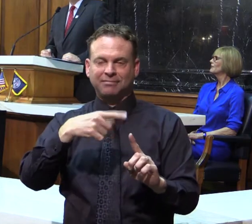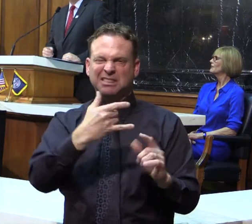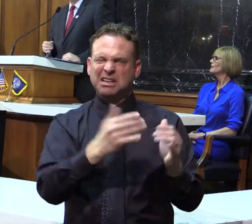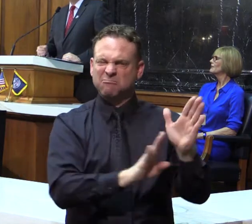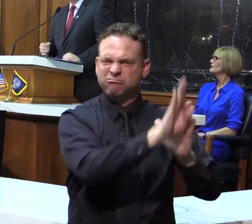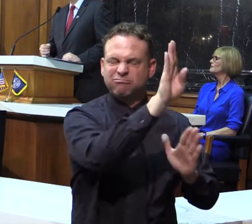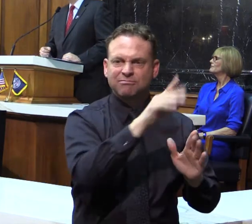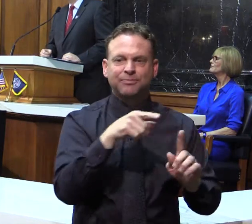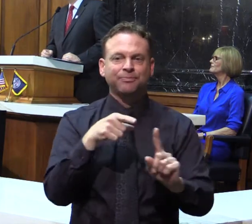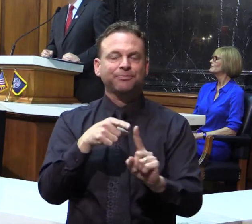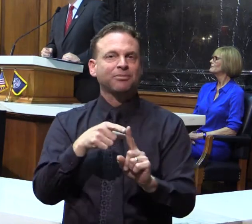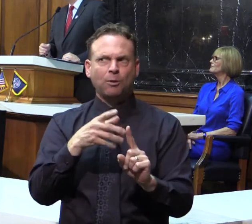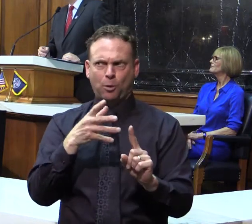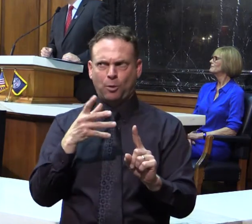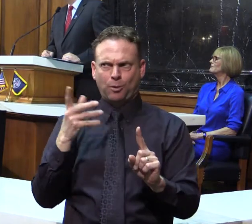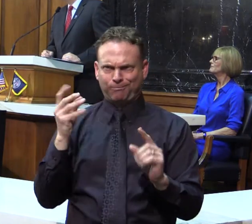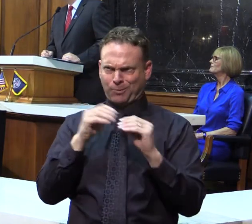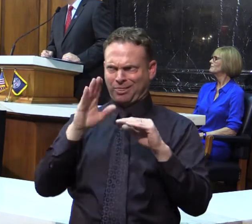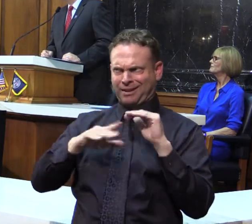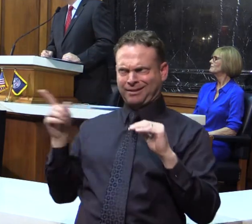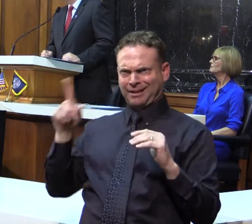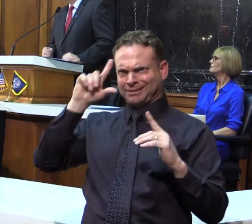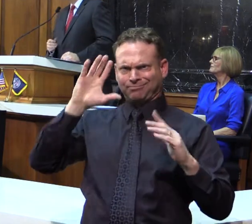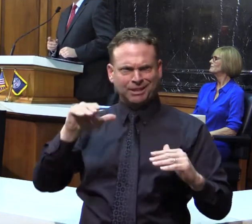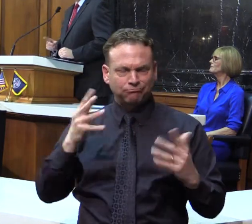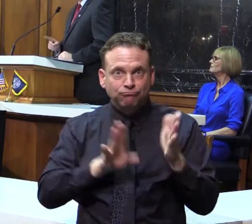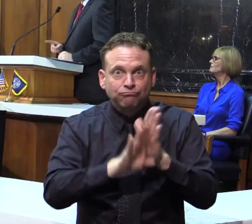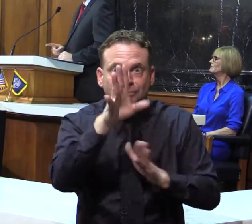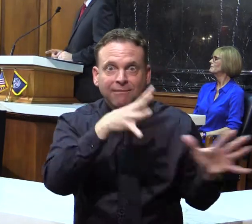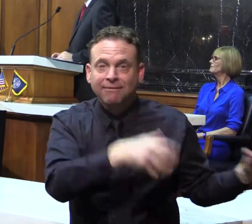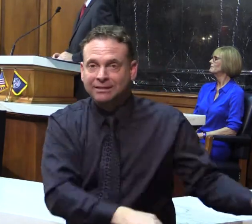board and will be using the technology this year. So with your help…